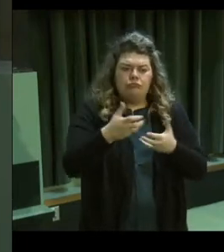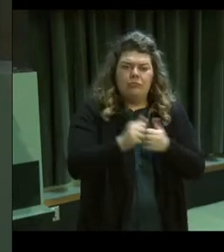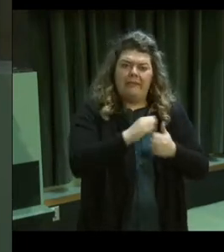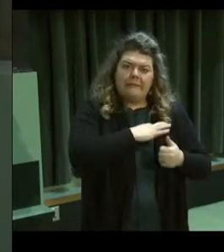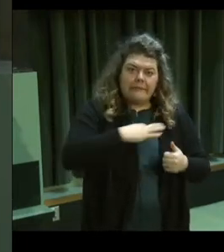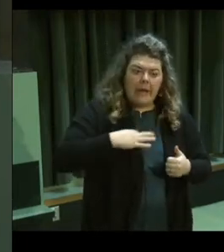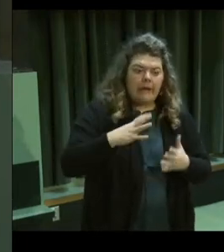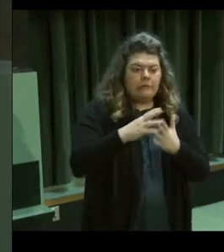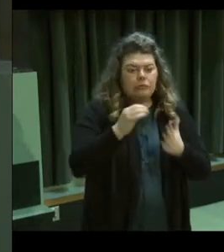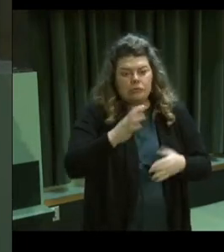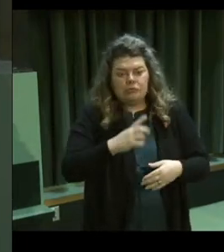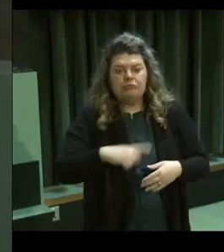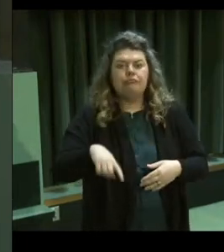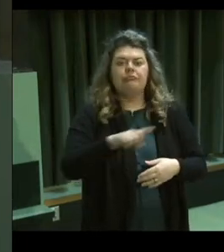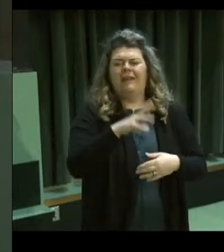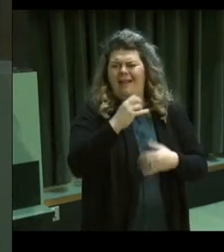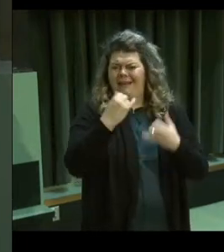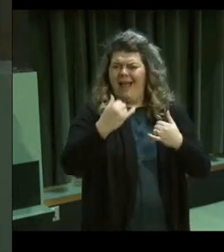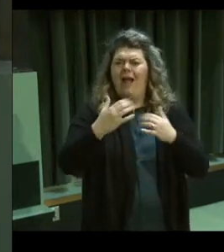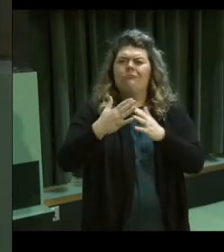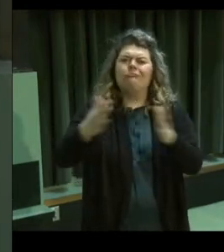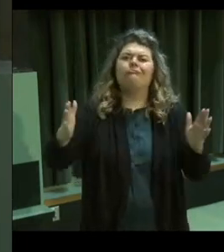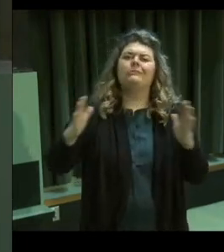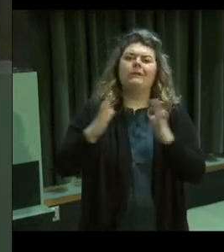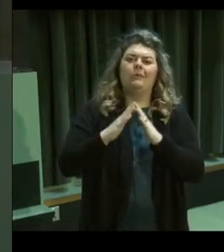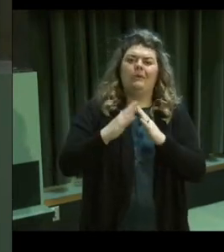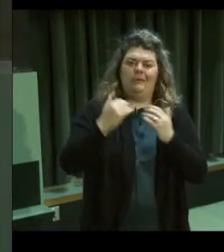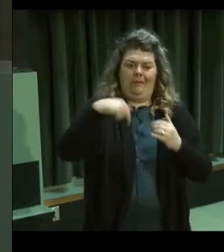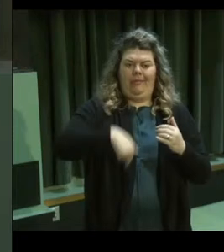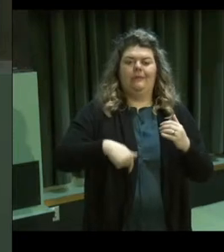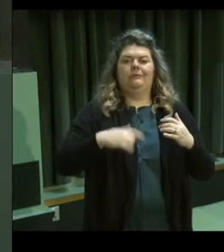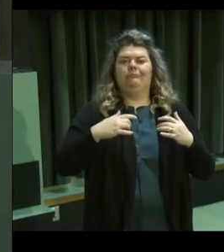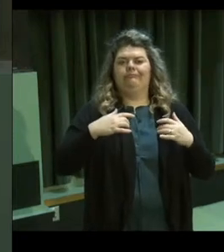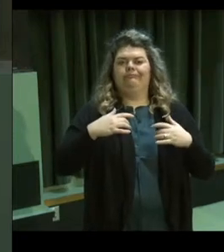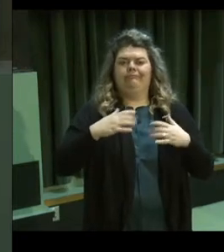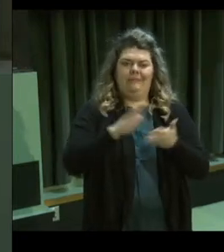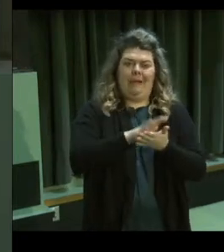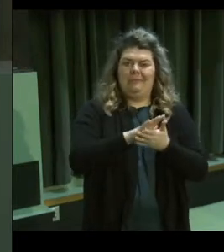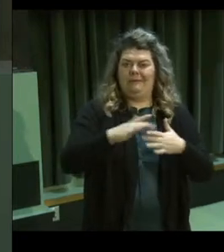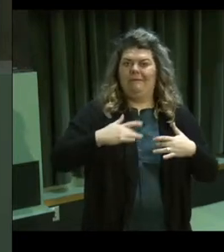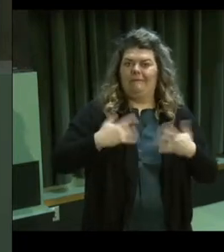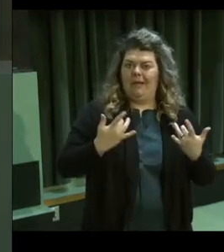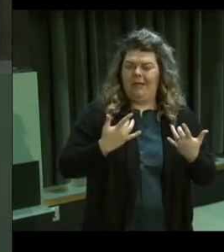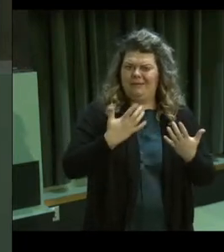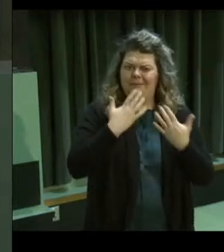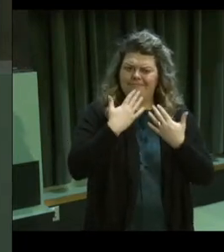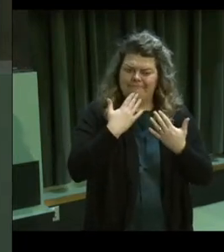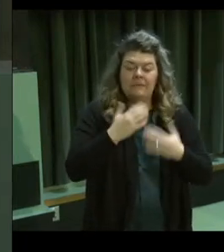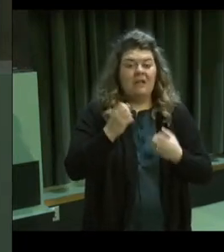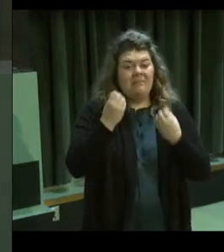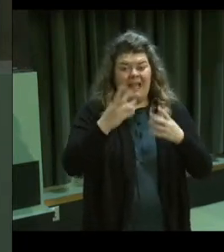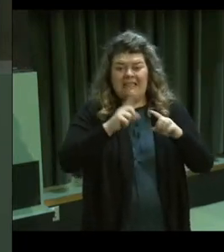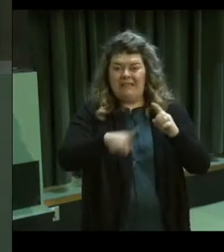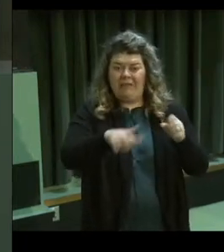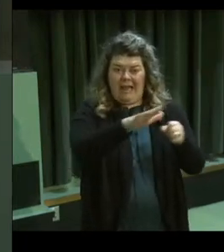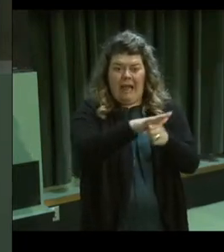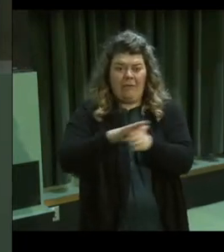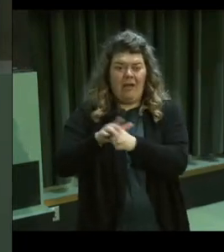with our students, and now our